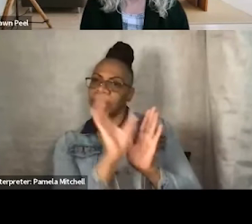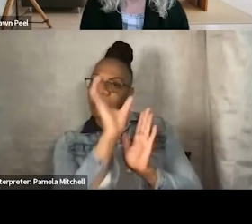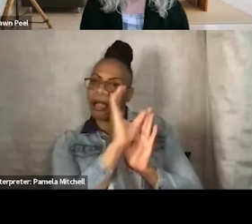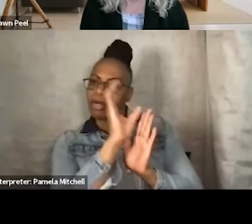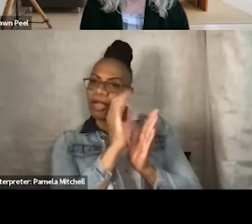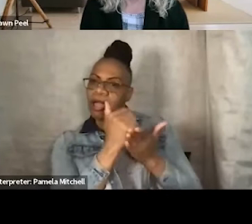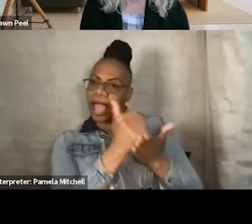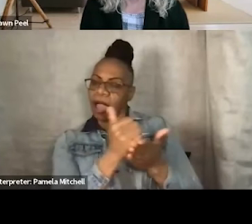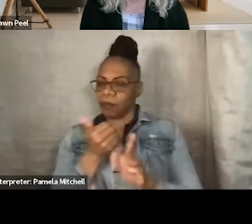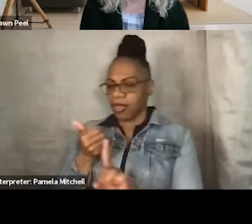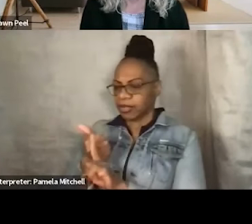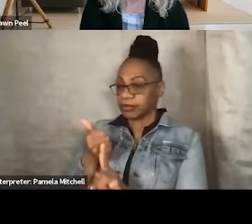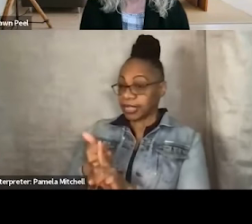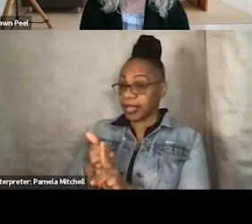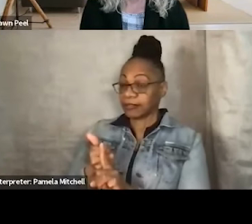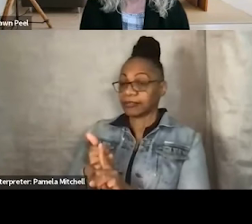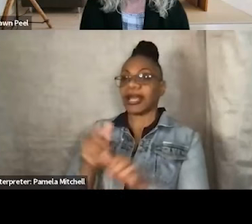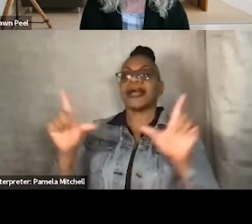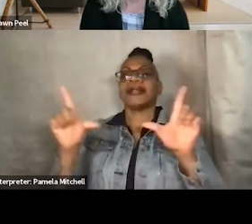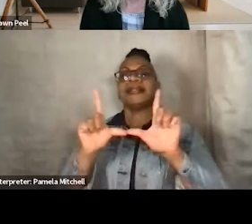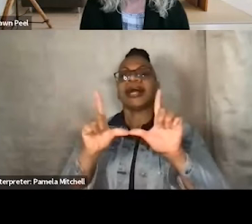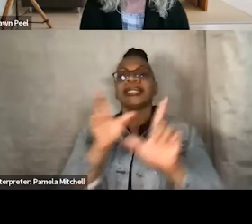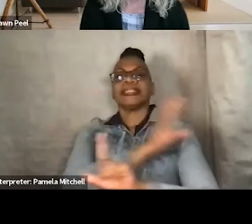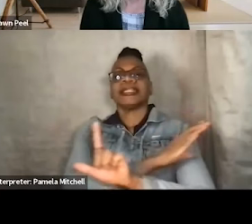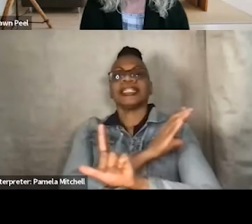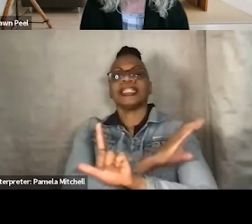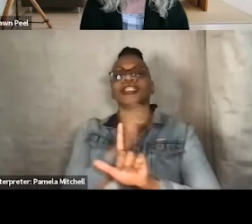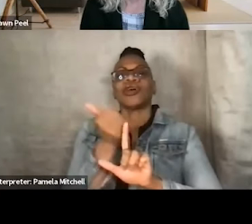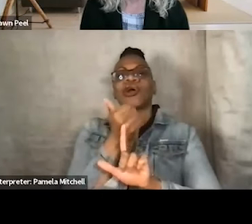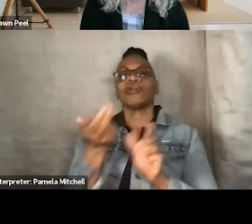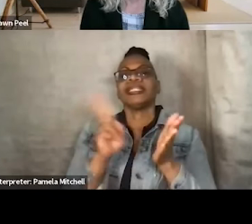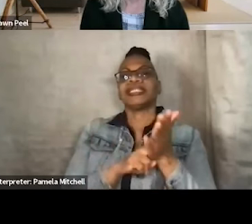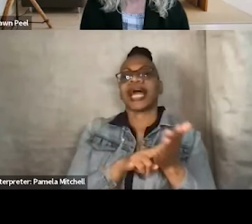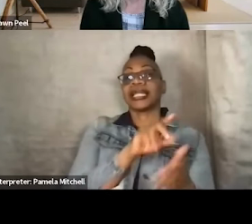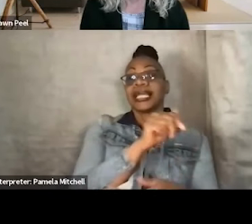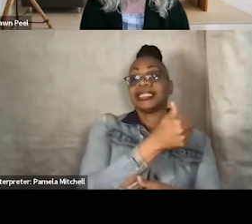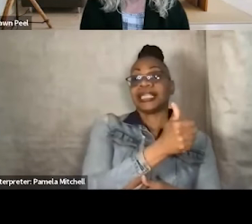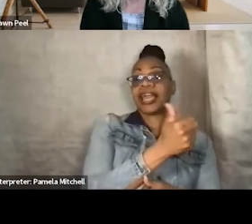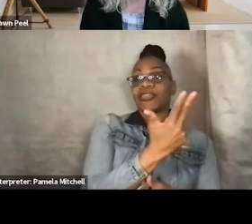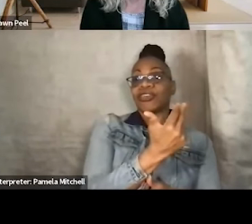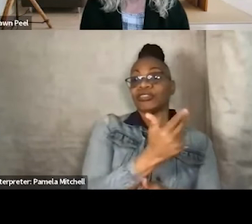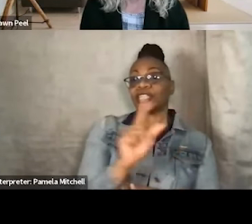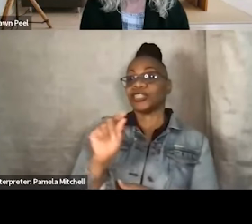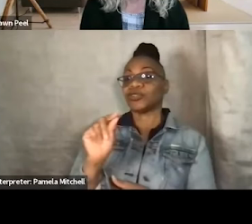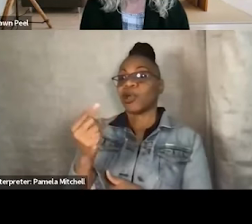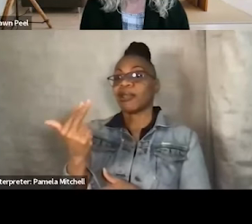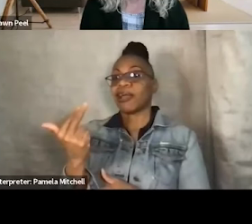Licensed clinicians only sign a 1013 or 2013 order that requires the individual be transported